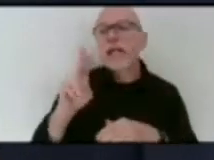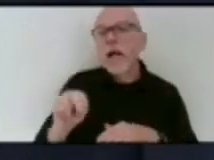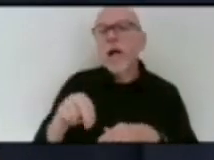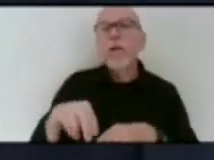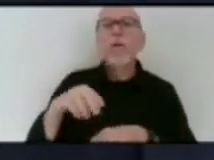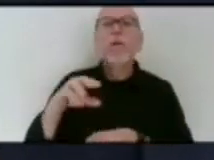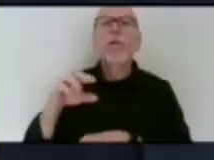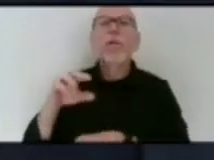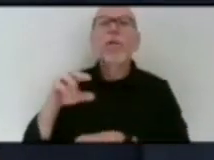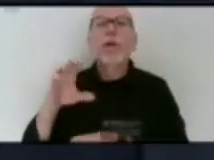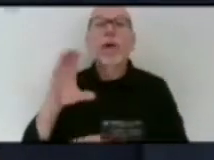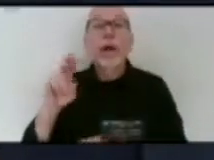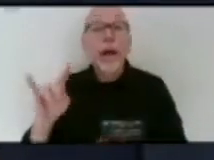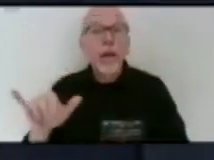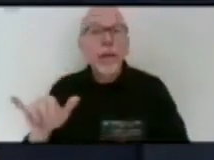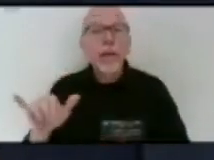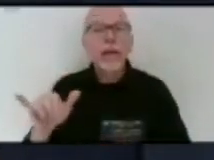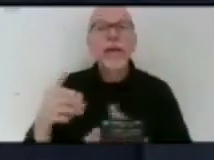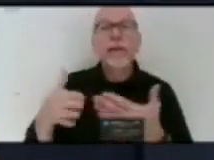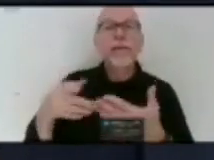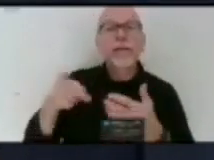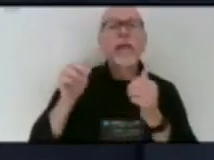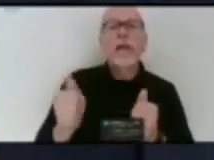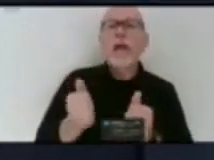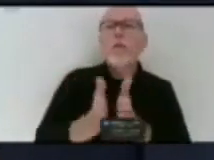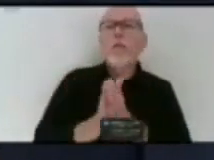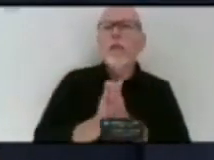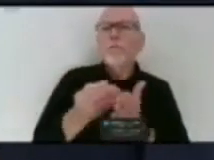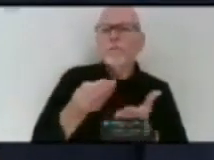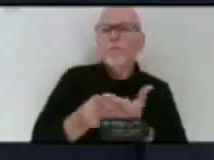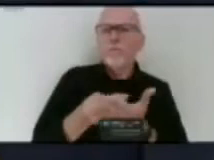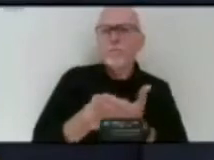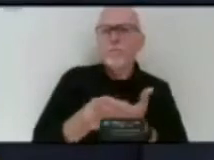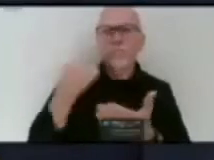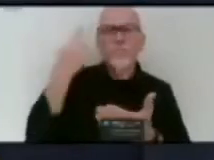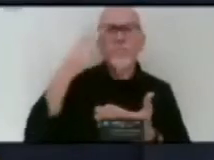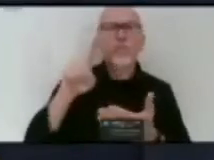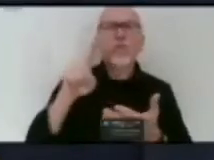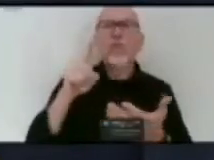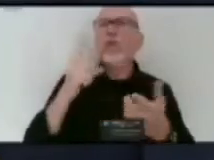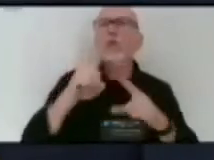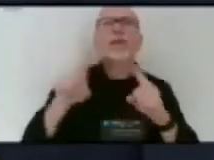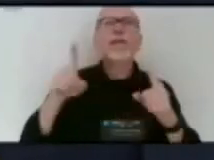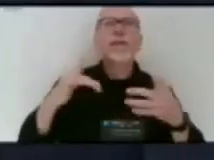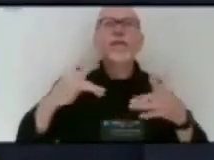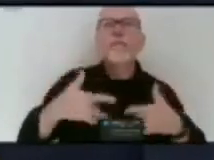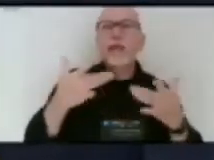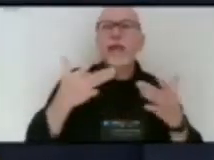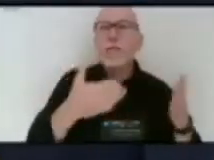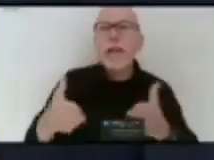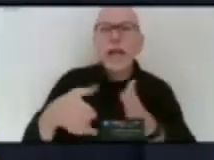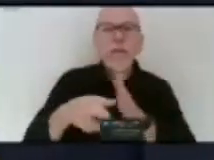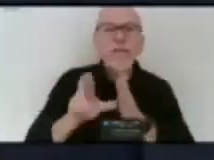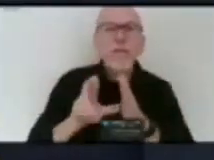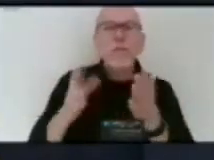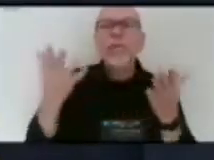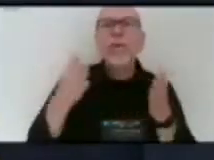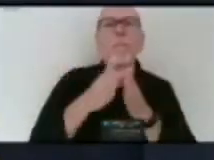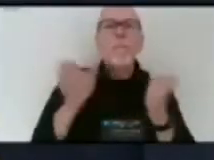for such items as local event plan review and public awareness and education and compliance.